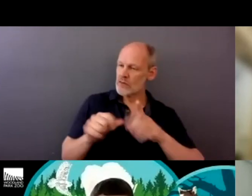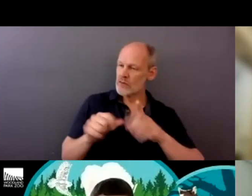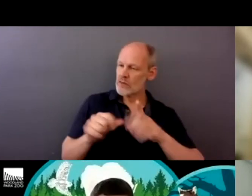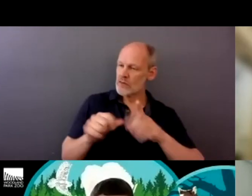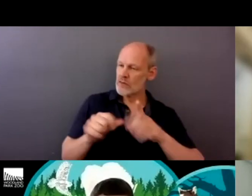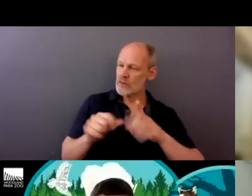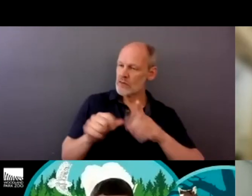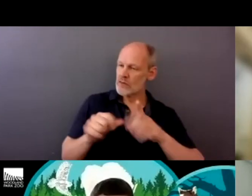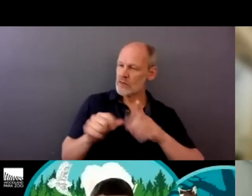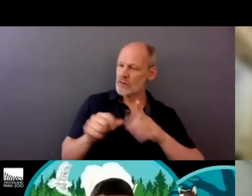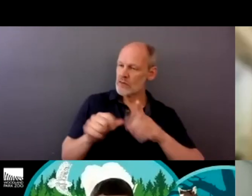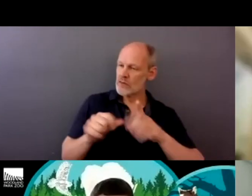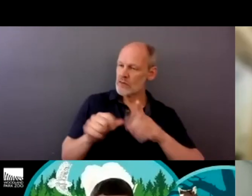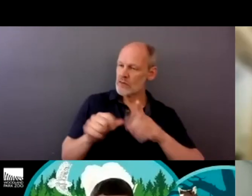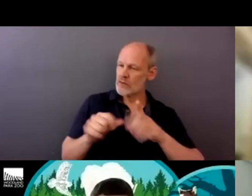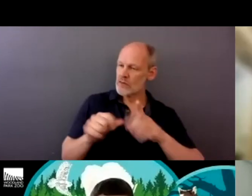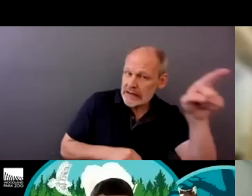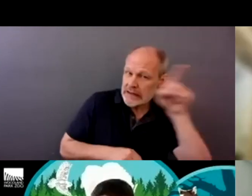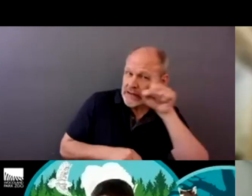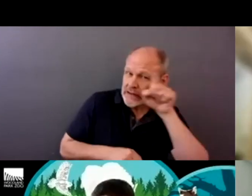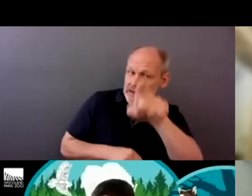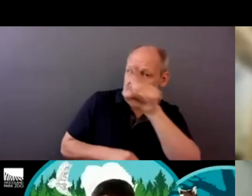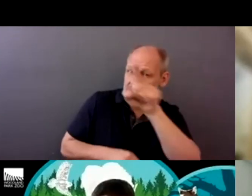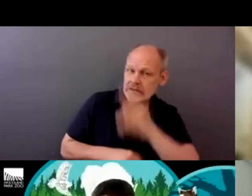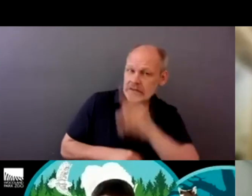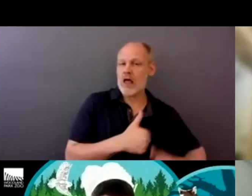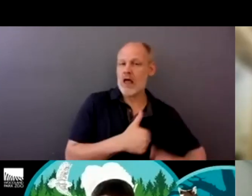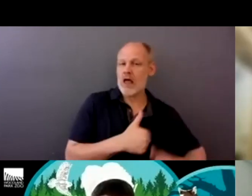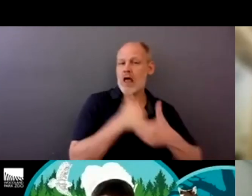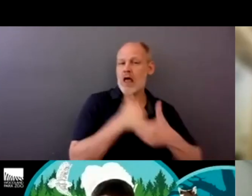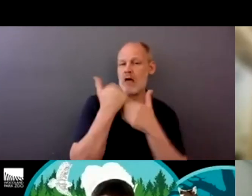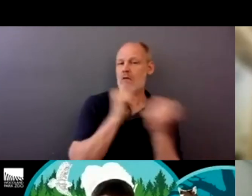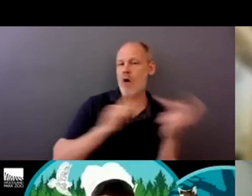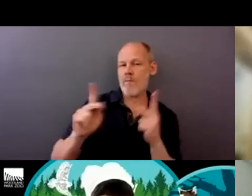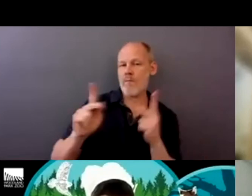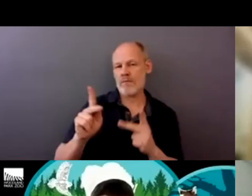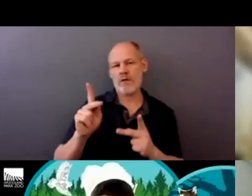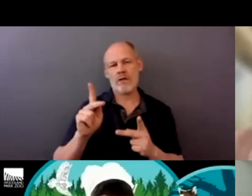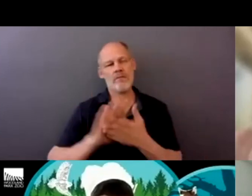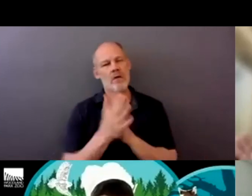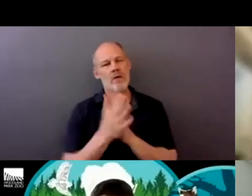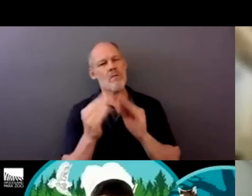rattle off the name of the artist and dates. I feel like it's a whole other